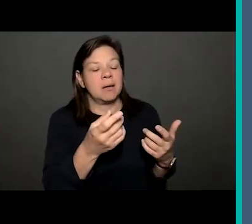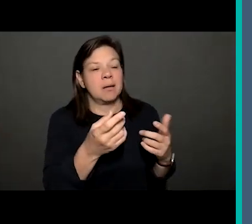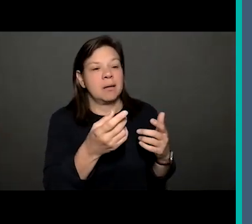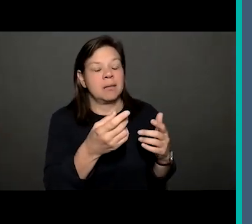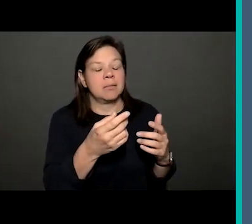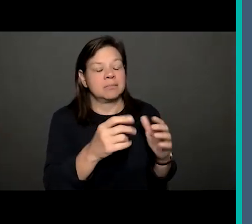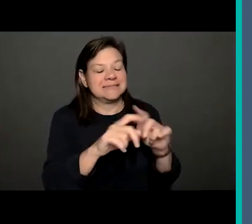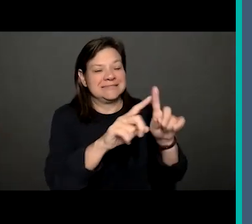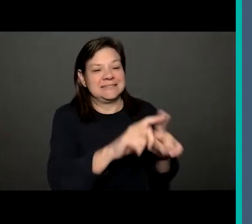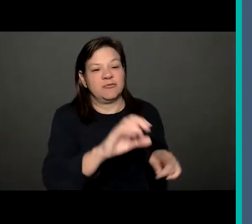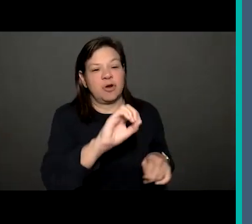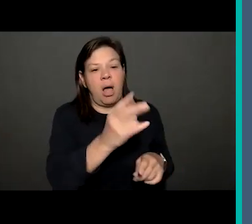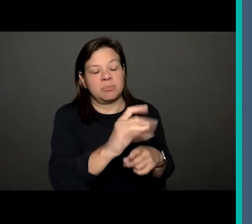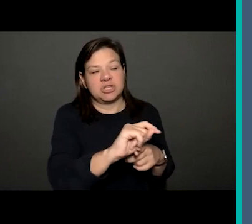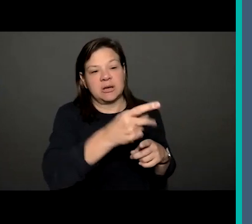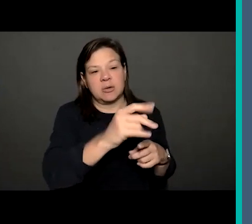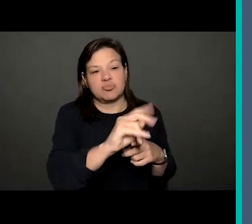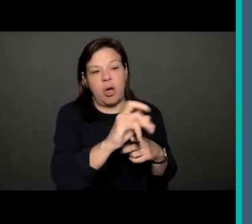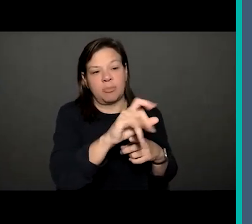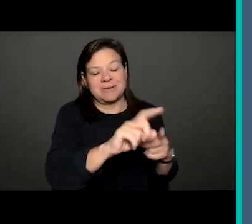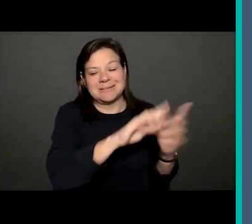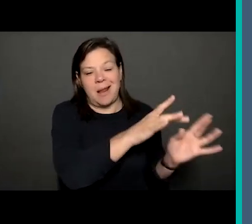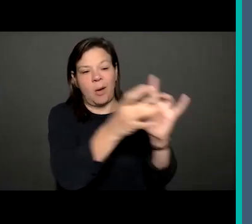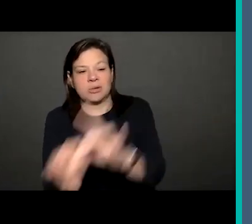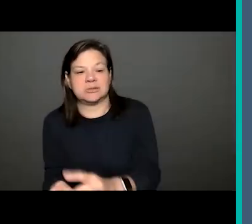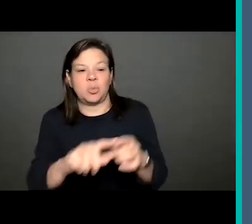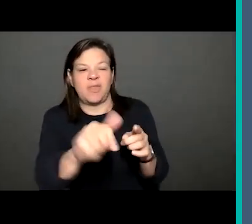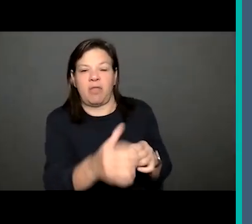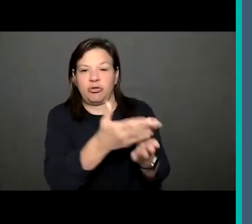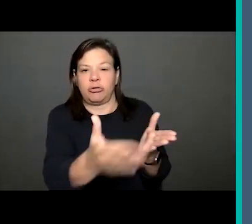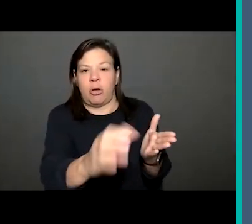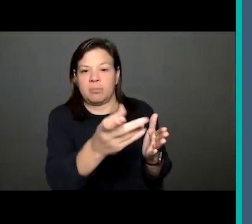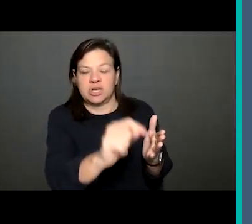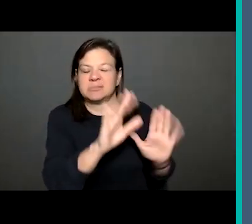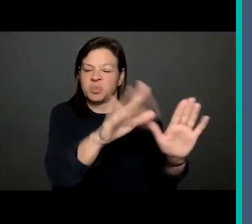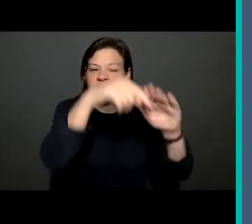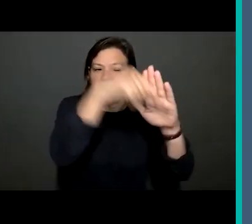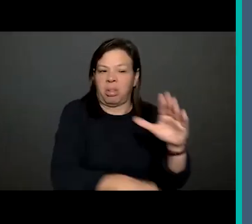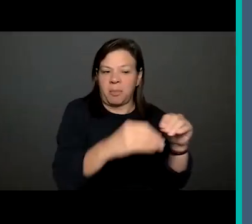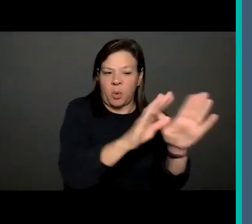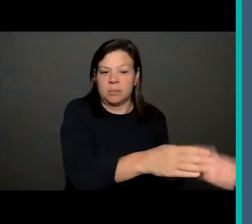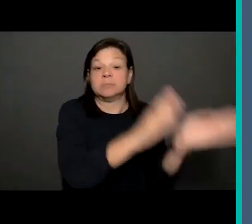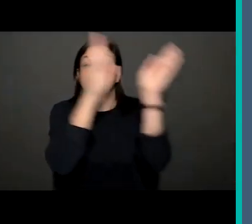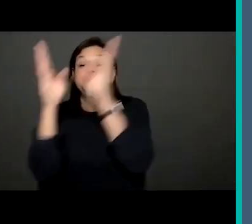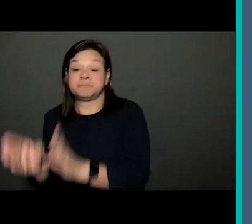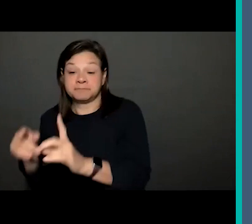AND GO INTO MORE DETAIL ON THOSE IN A LITTLE BIT. AND THE OTHER SIDE OF THAT INDIVIDUAL RECORDS.